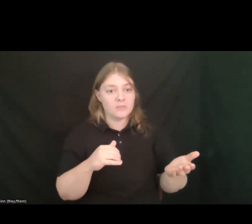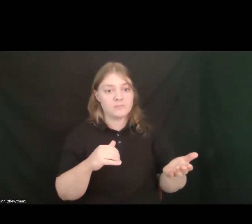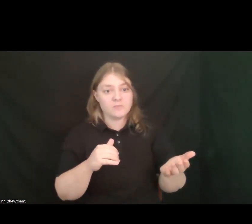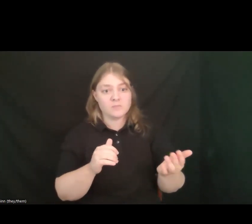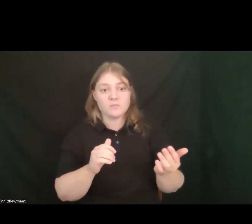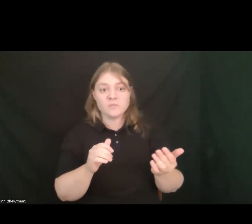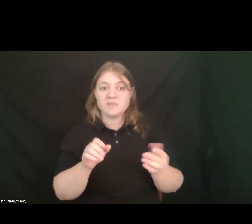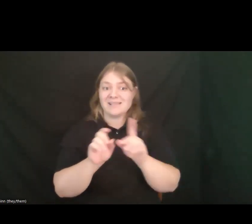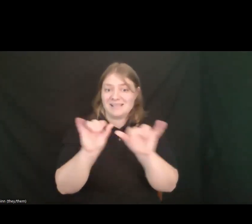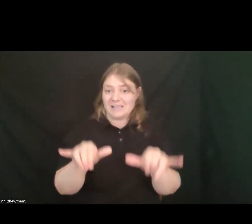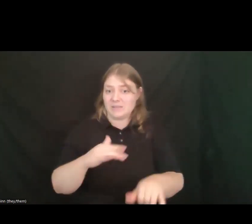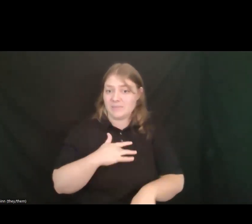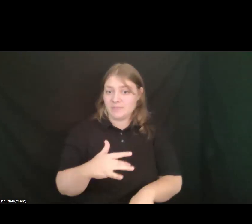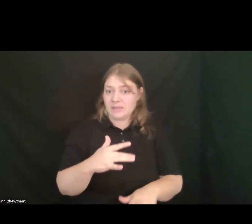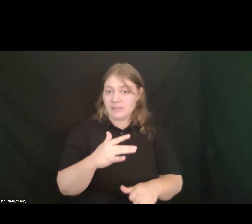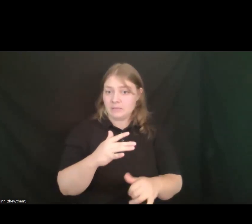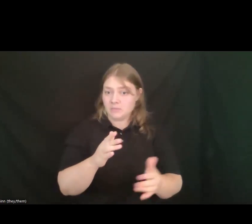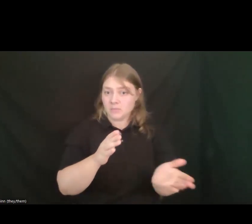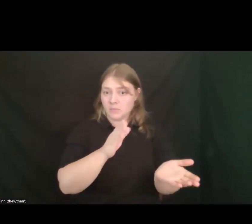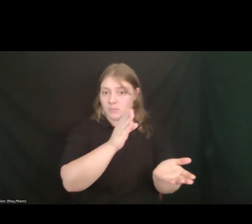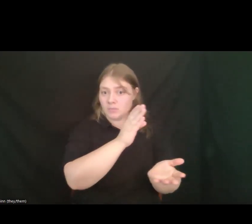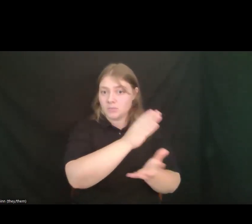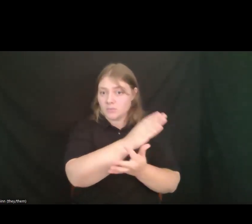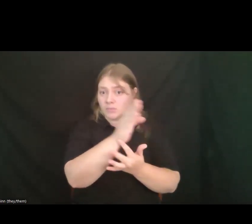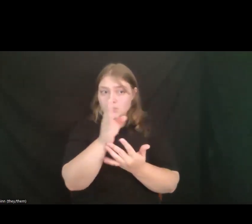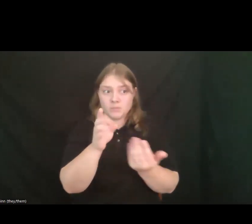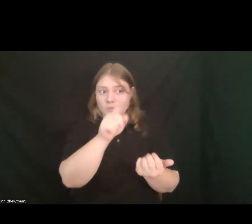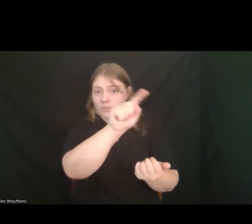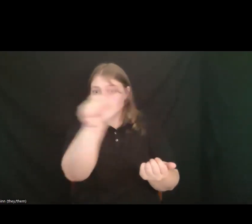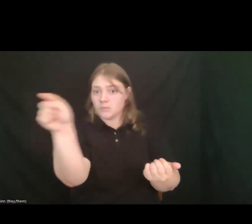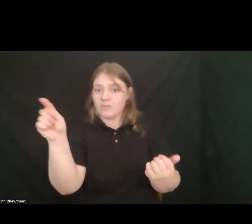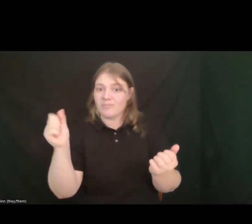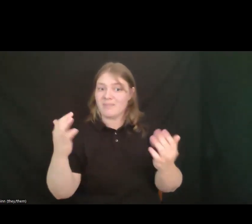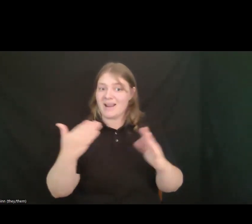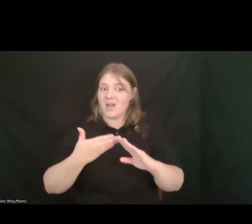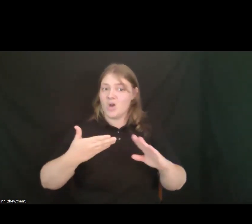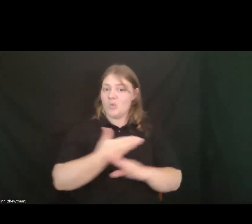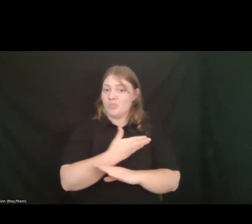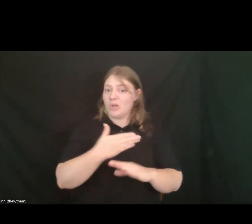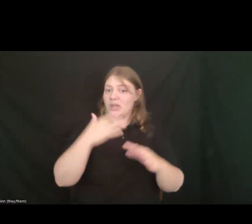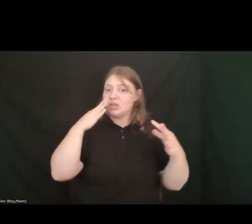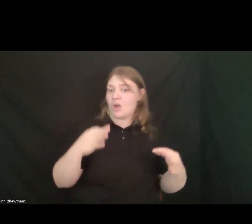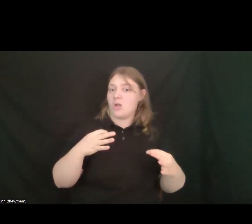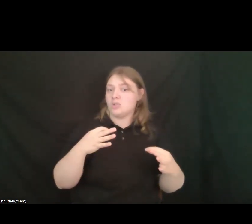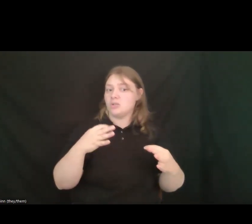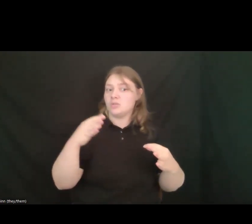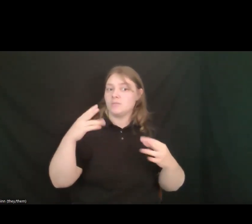part there are a lot of prejudged assumptions made that this person of color had they all